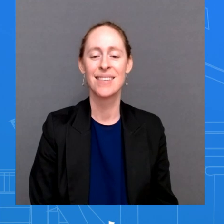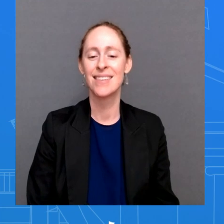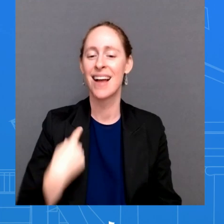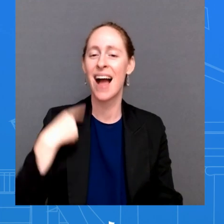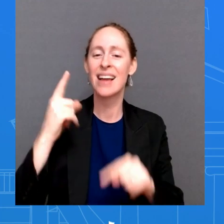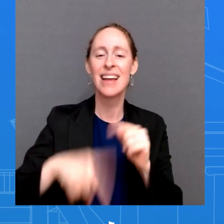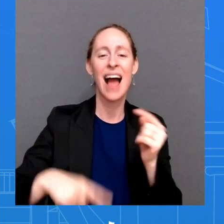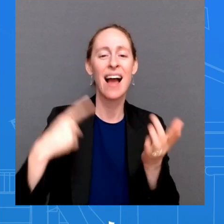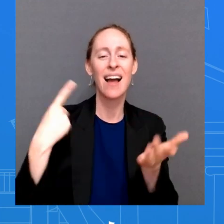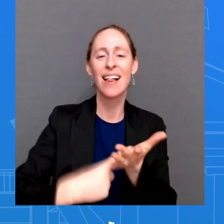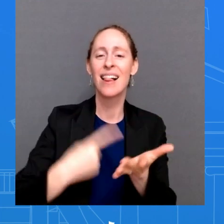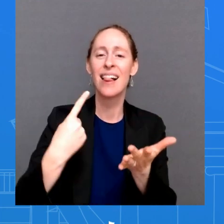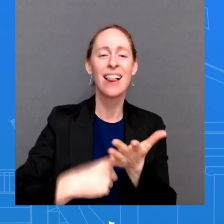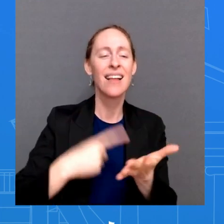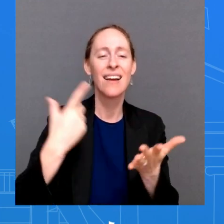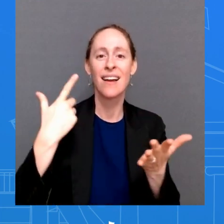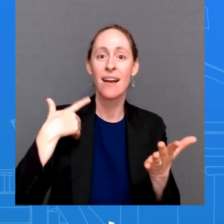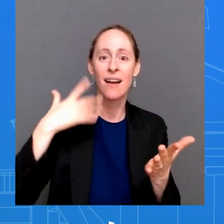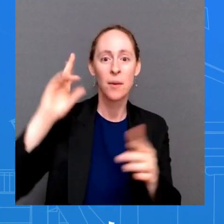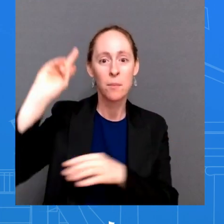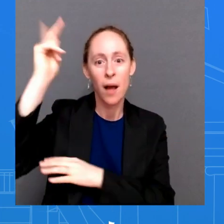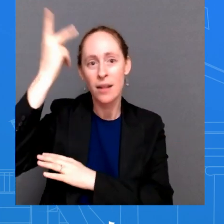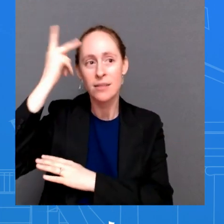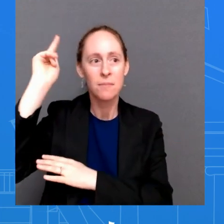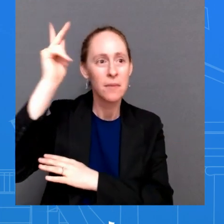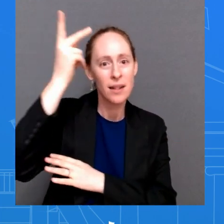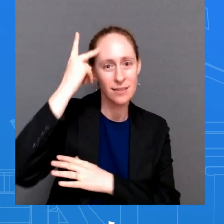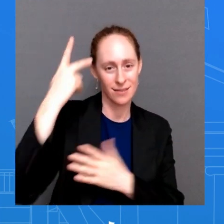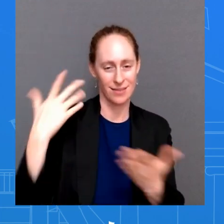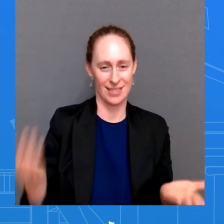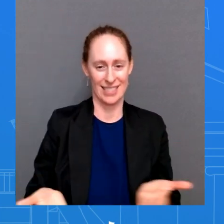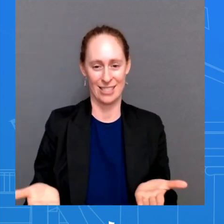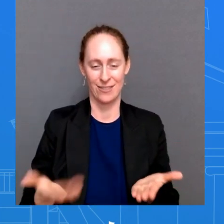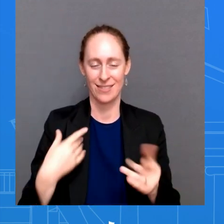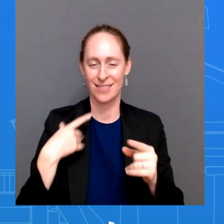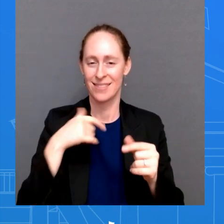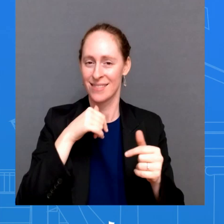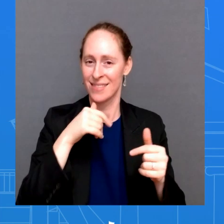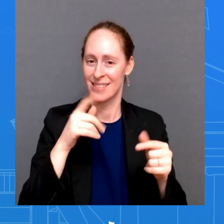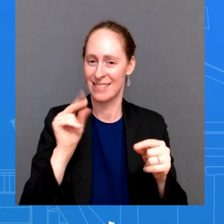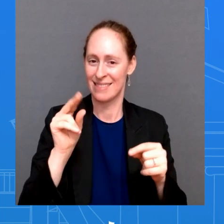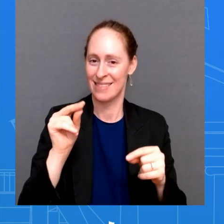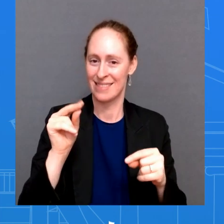I'm just going to -- I'm going to go back, and I'll come back up. Okay. Go ahead. Go ahead. The Press: Yeah, so on the OPEC announcement: